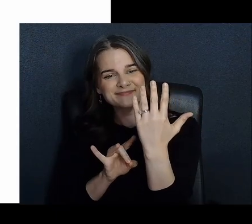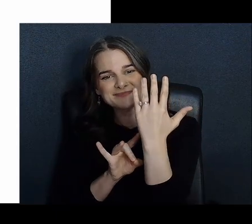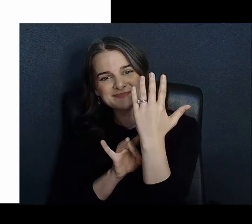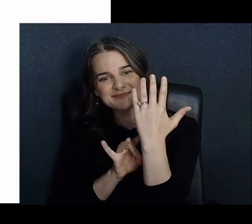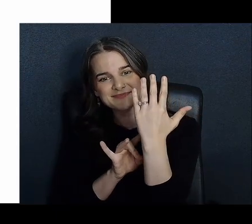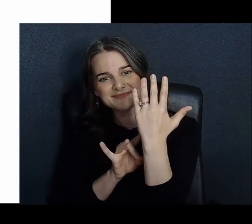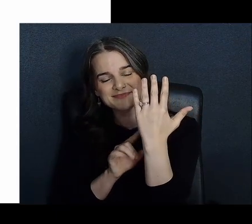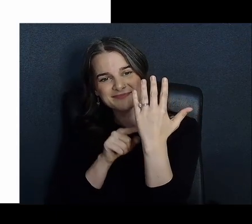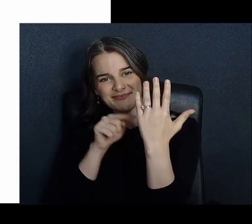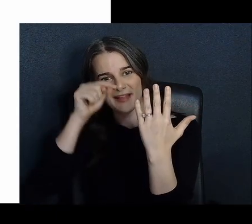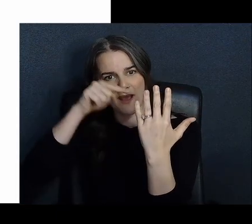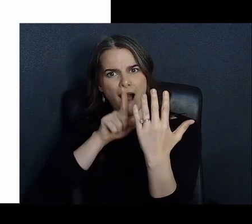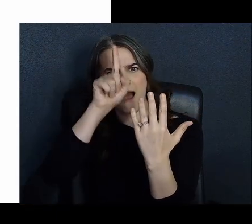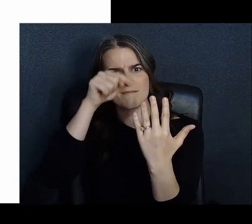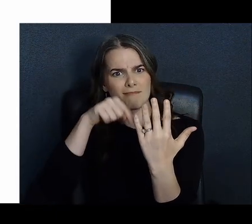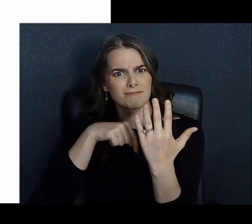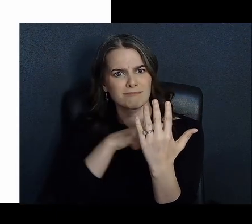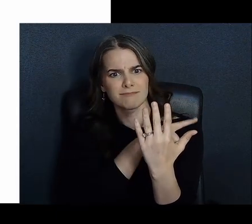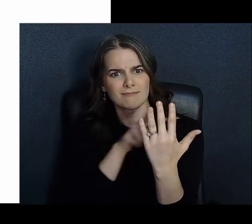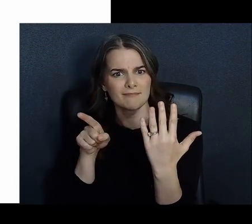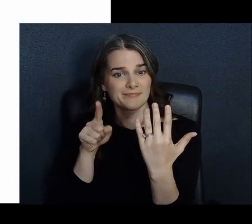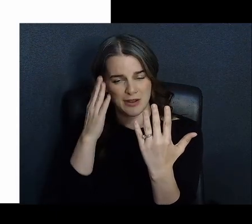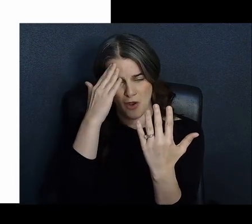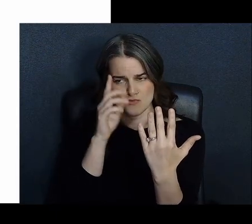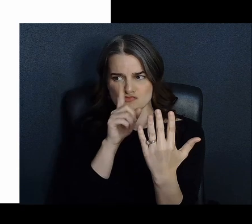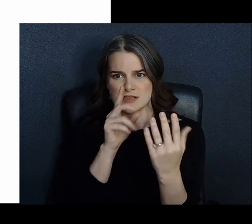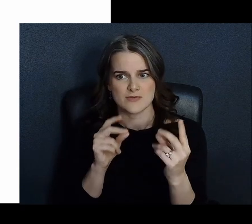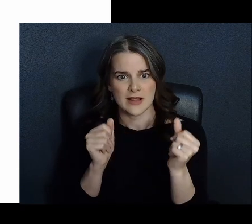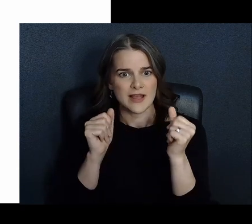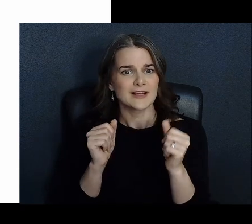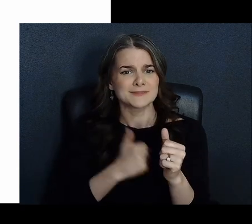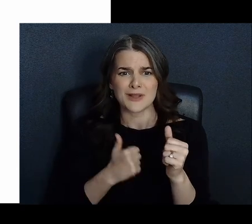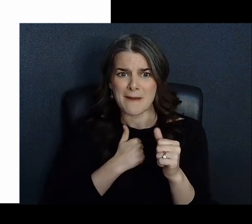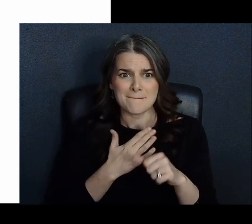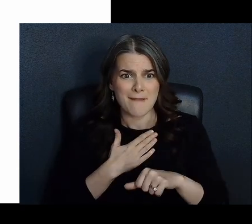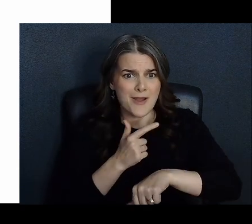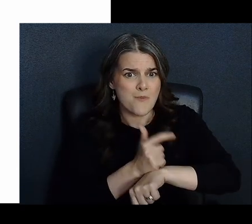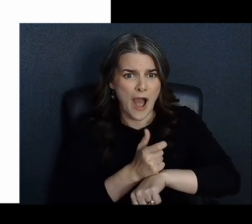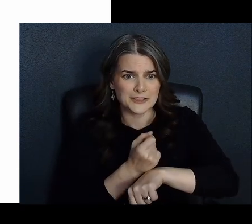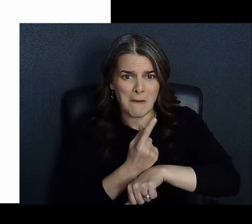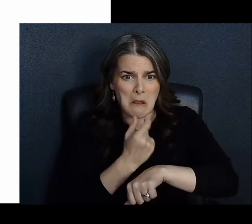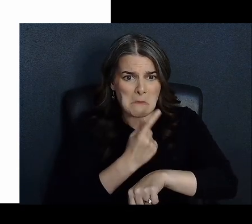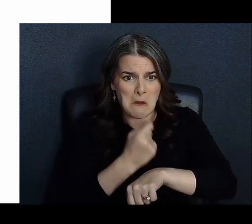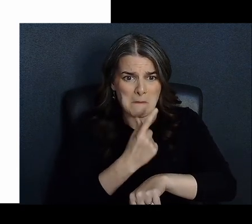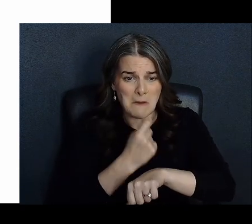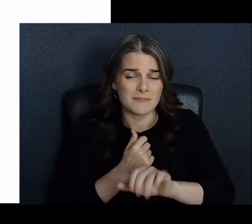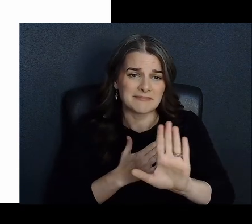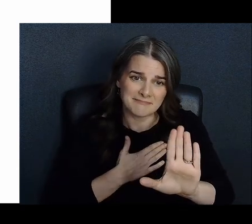So I can find my orientation very quickly. I keep getting things on my watch. I'm sorry. So hang on.